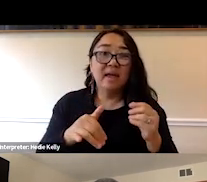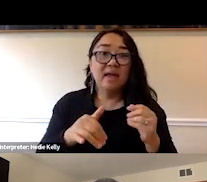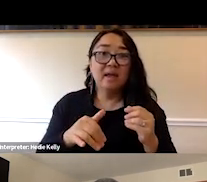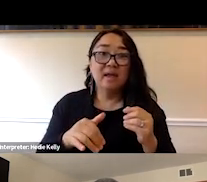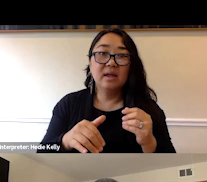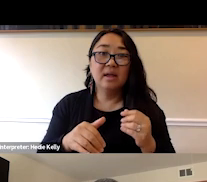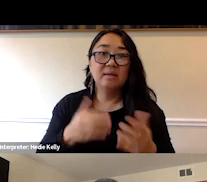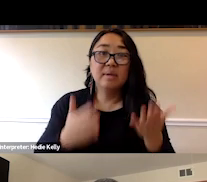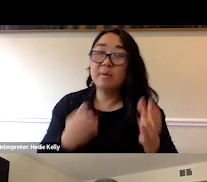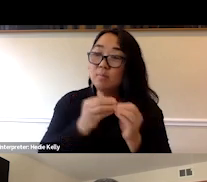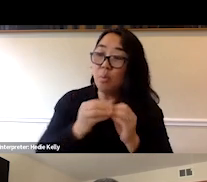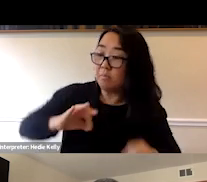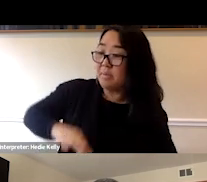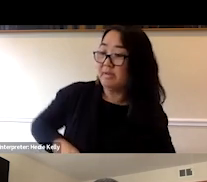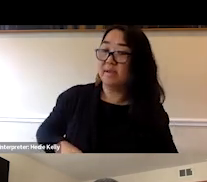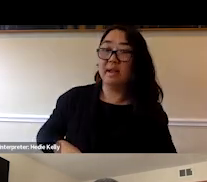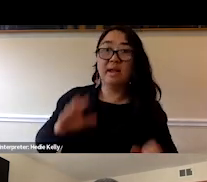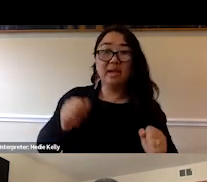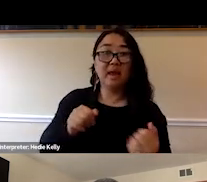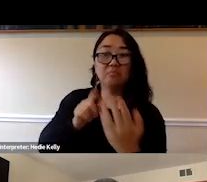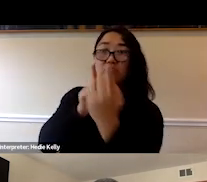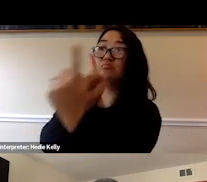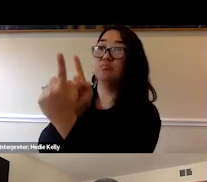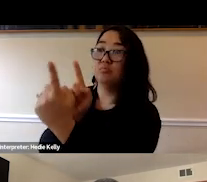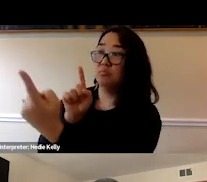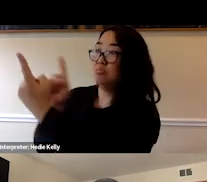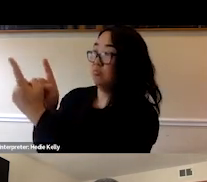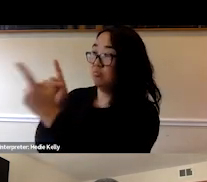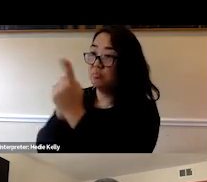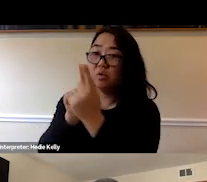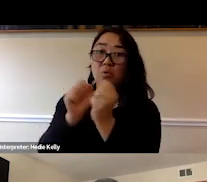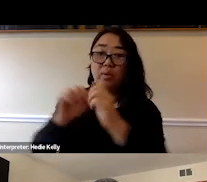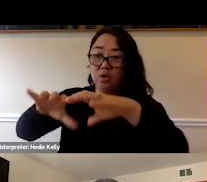directly with users with disabilities who are part of a firm or a platform